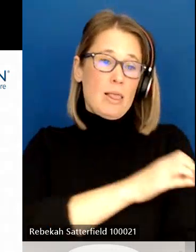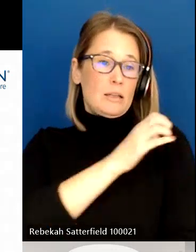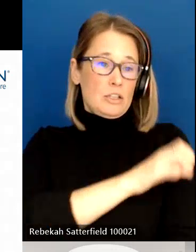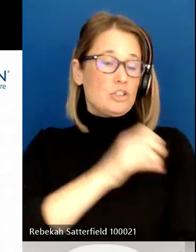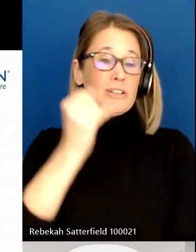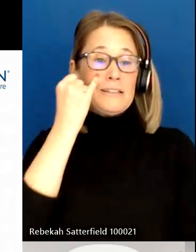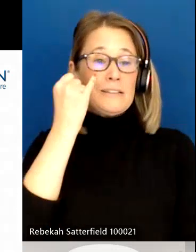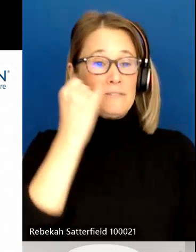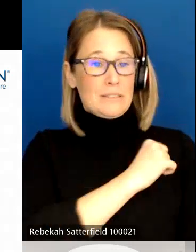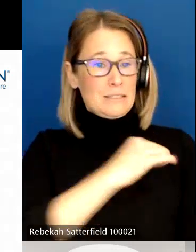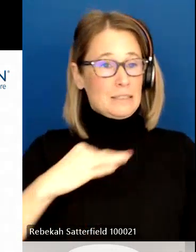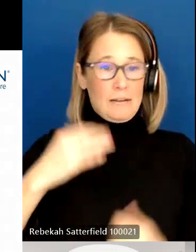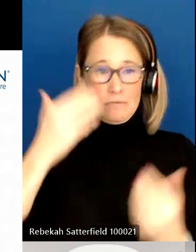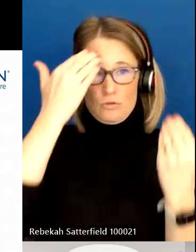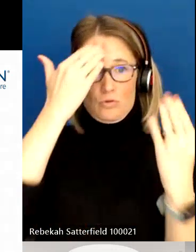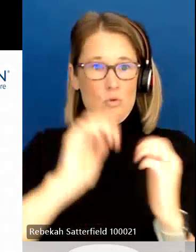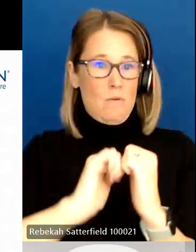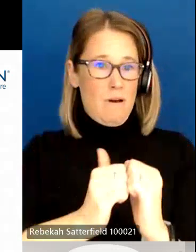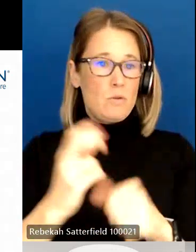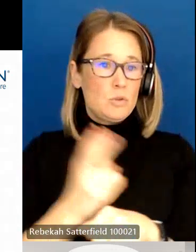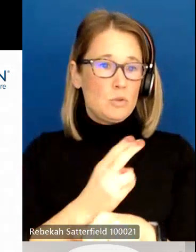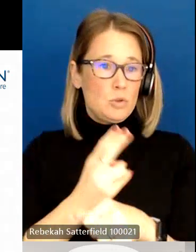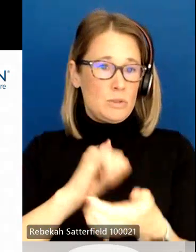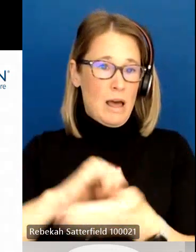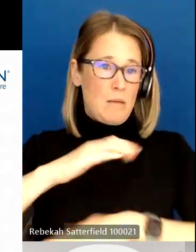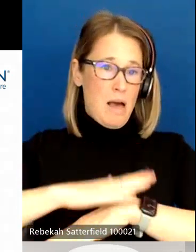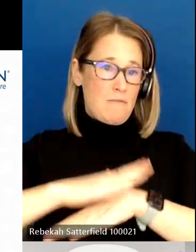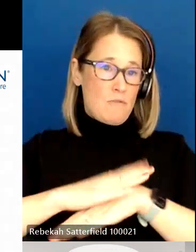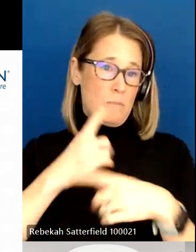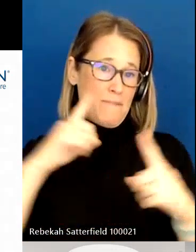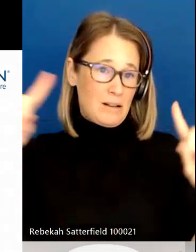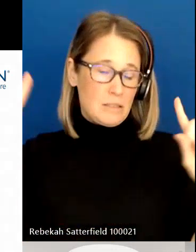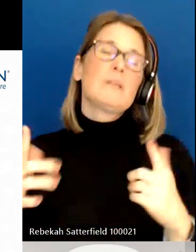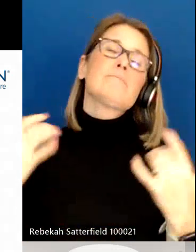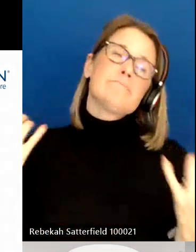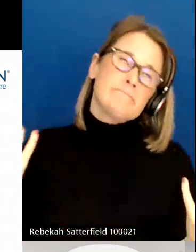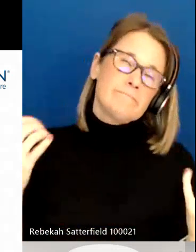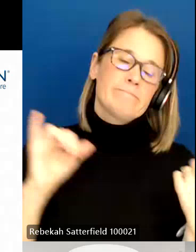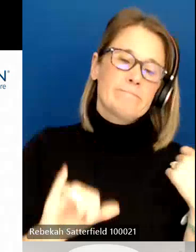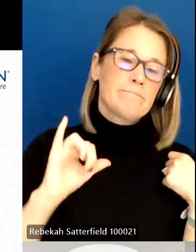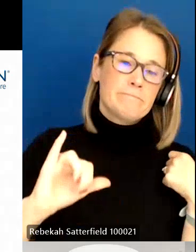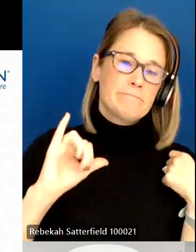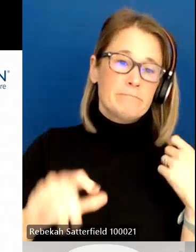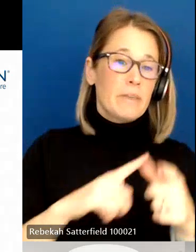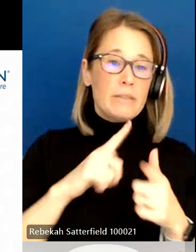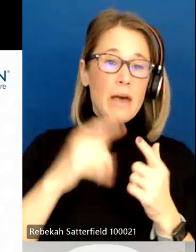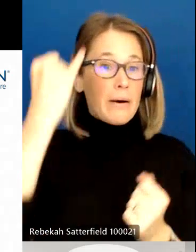know how to use the platform effectively then you could imagine a scenario where the tella